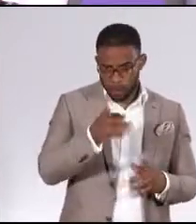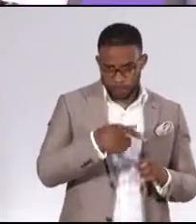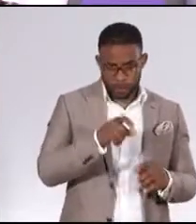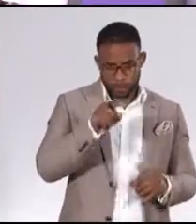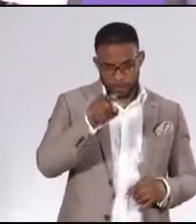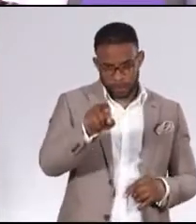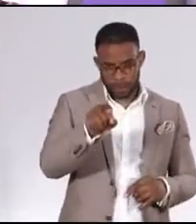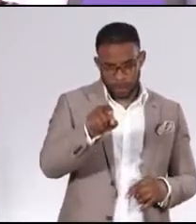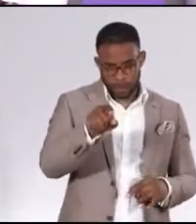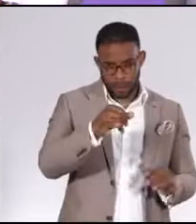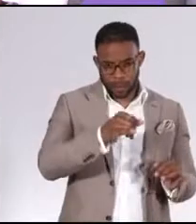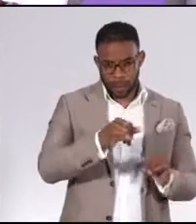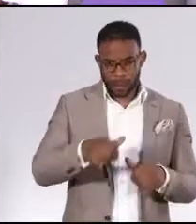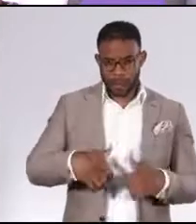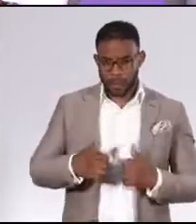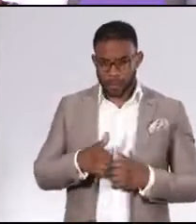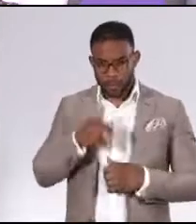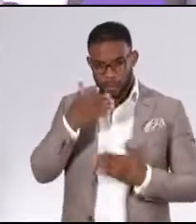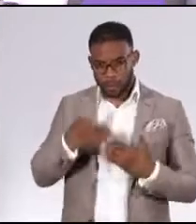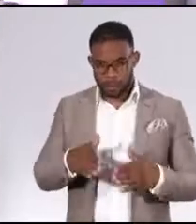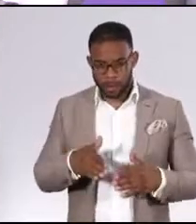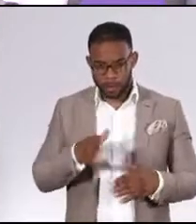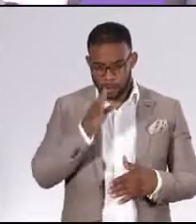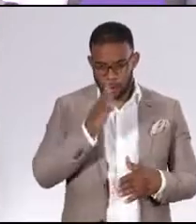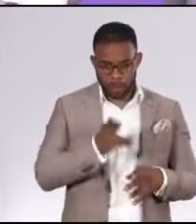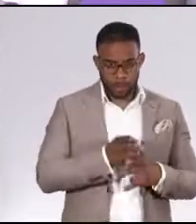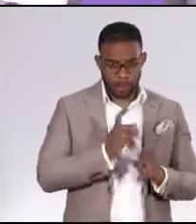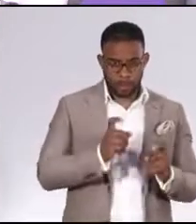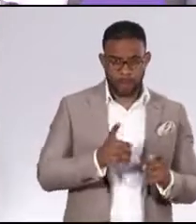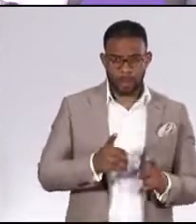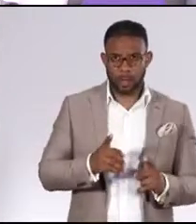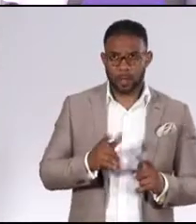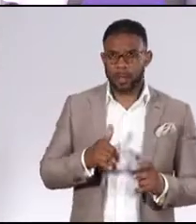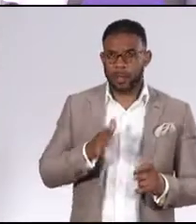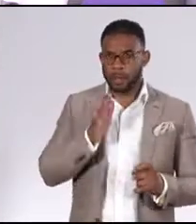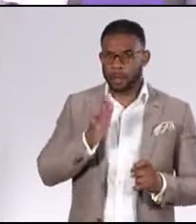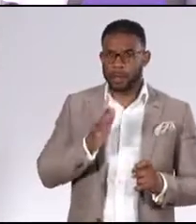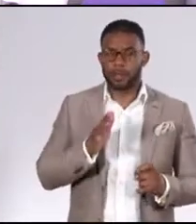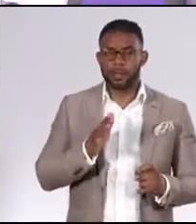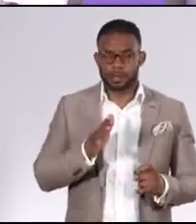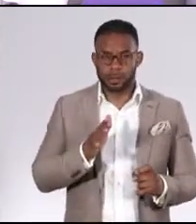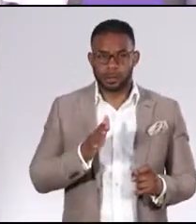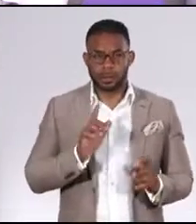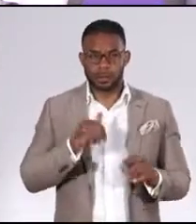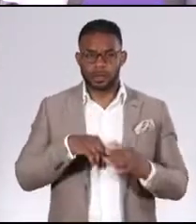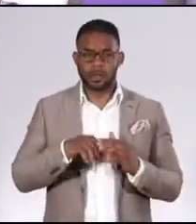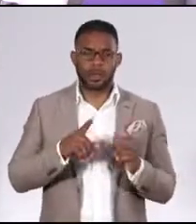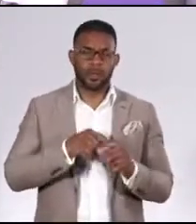Individuals living with hearing loss and direct caregivers. and We're going to go into that first topic that I mentioned.